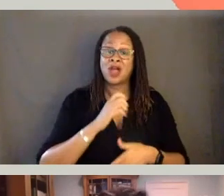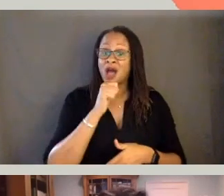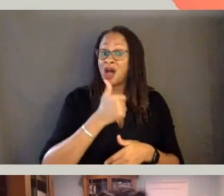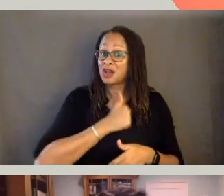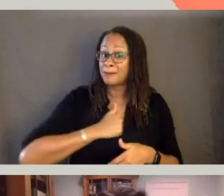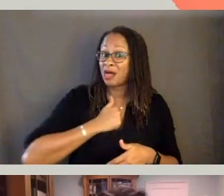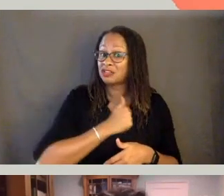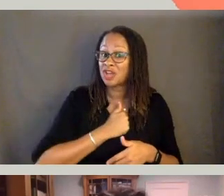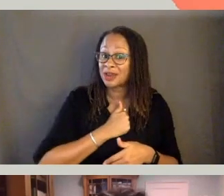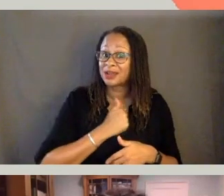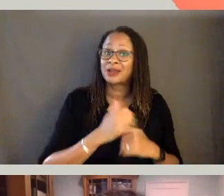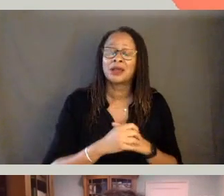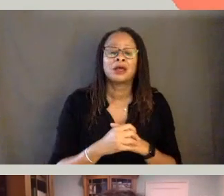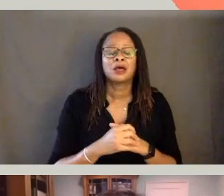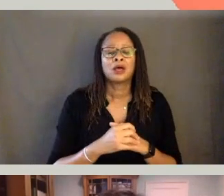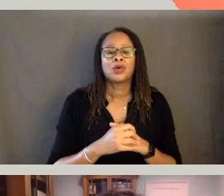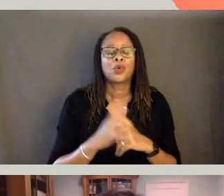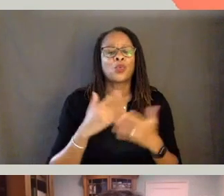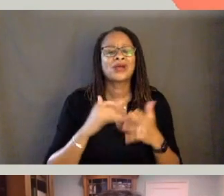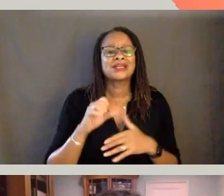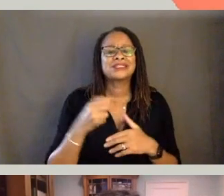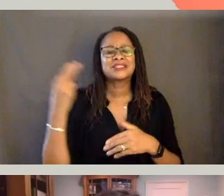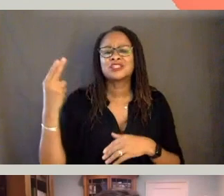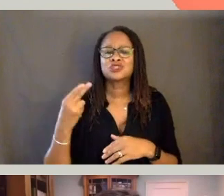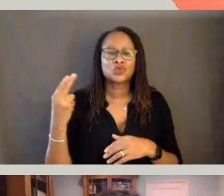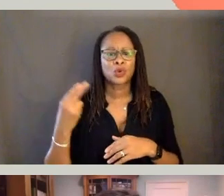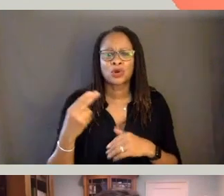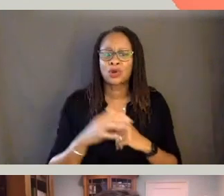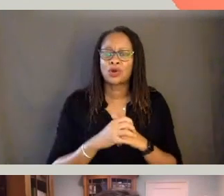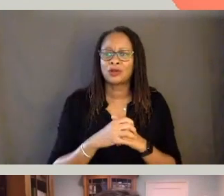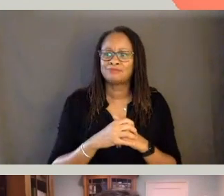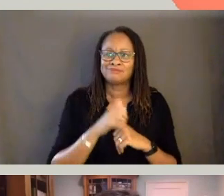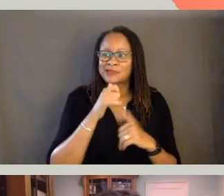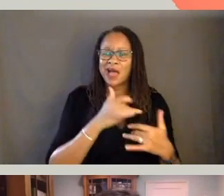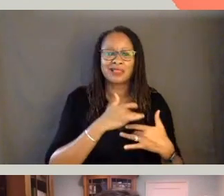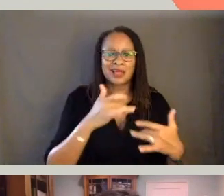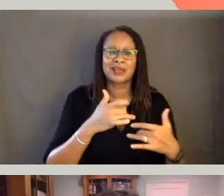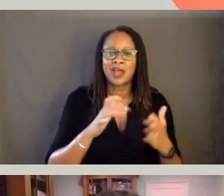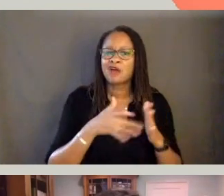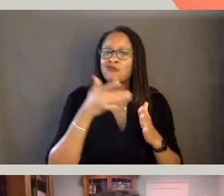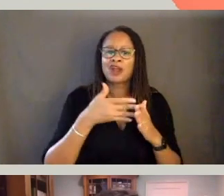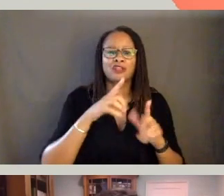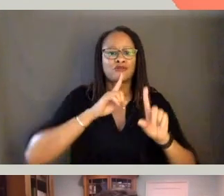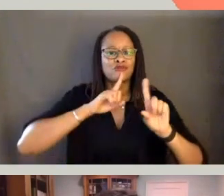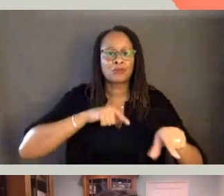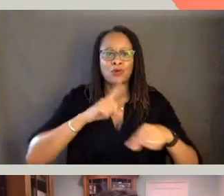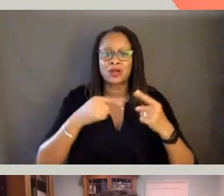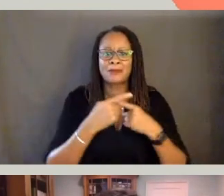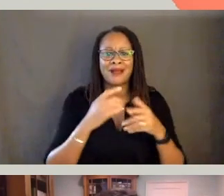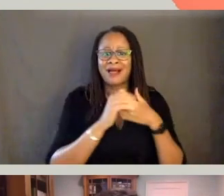what is the historical, the unlikely, rarely reported about leaders in communities like ours?